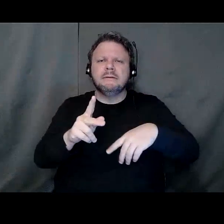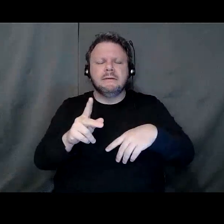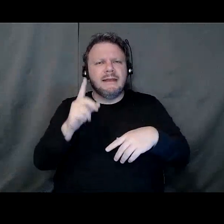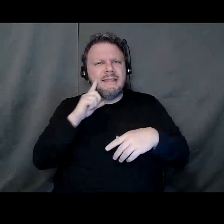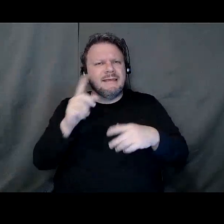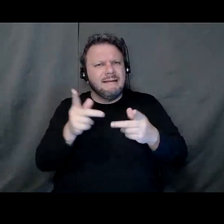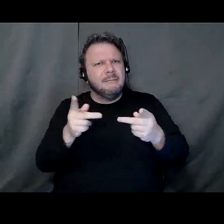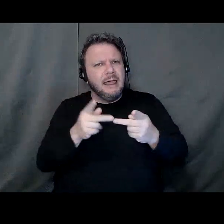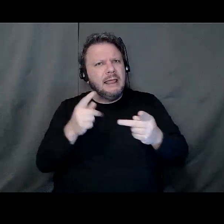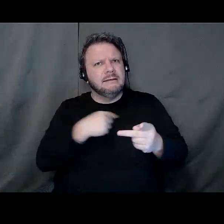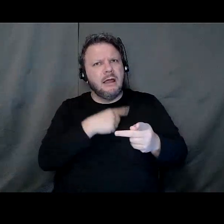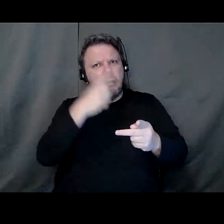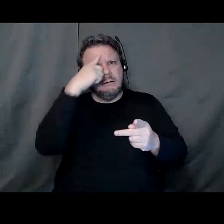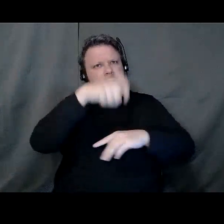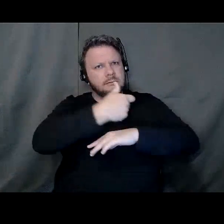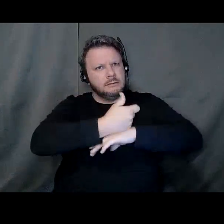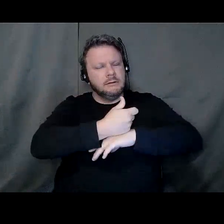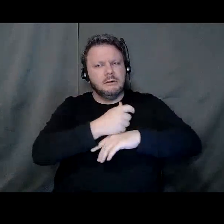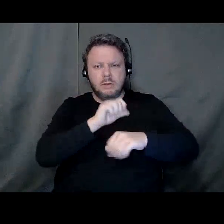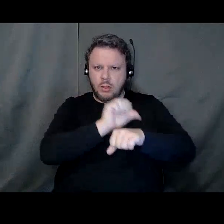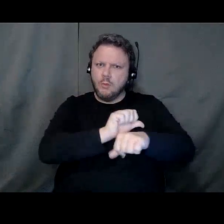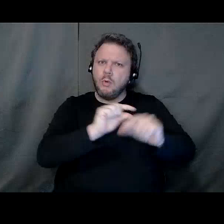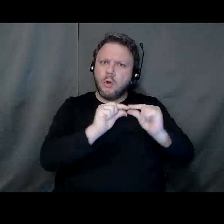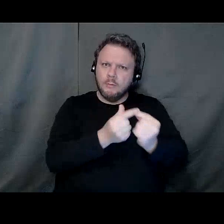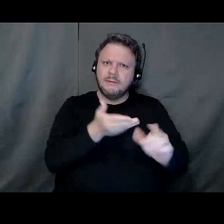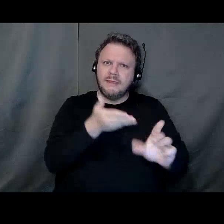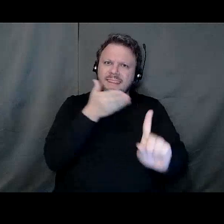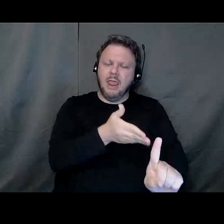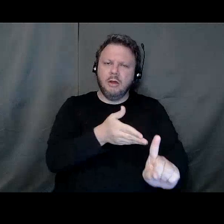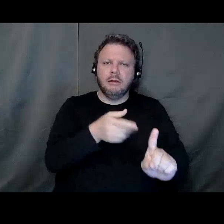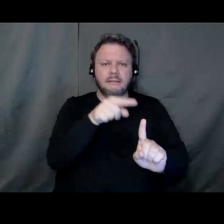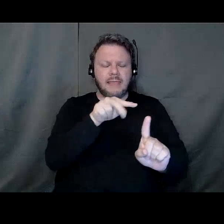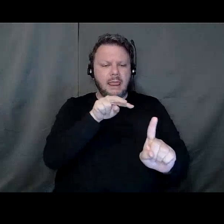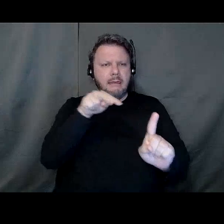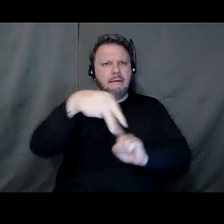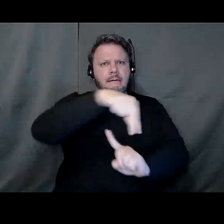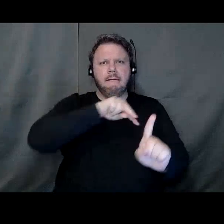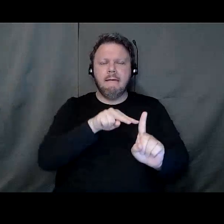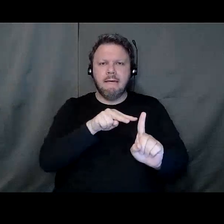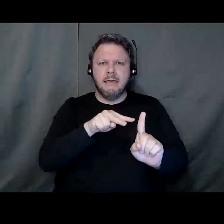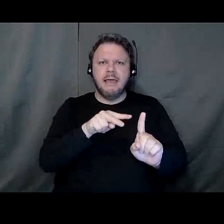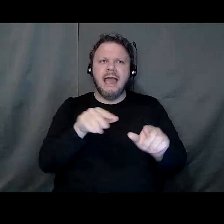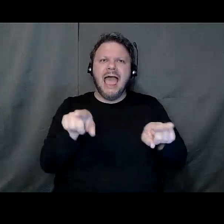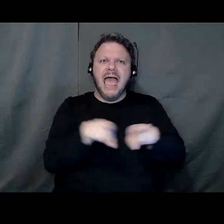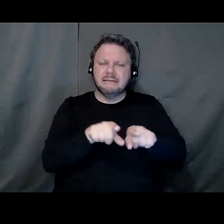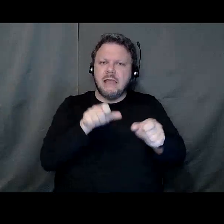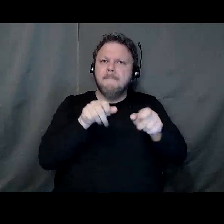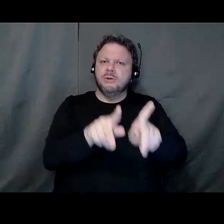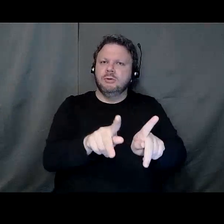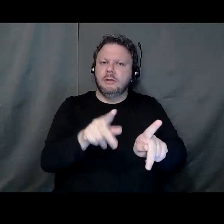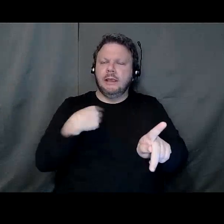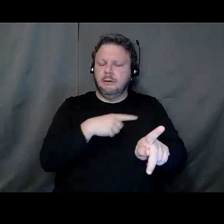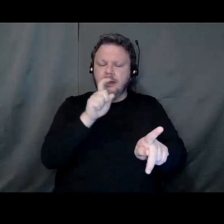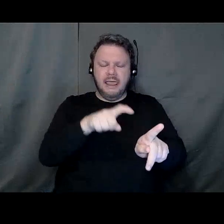And I feel like all of our work groups are there. They're looking at everything as an opportunity and I think we just have to